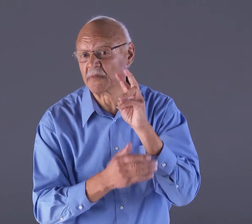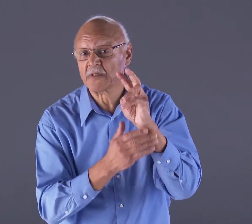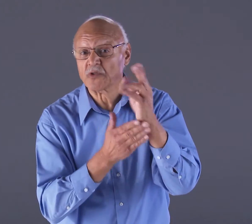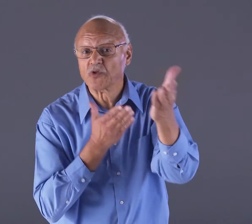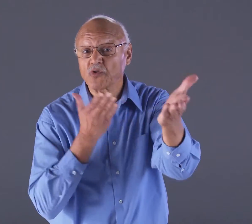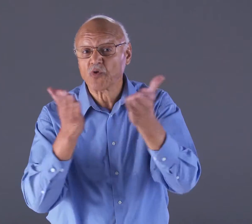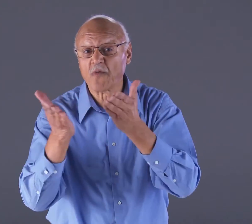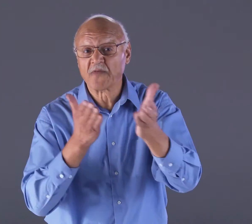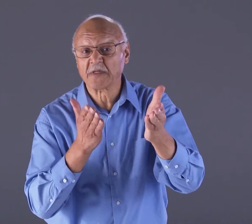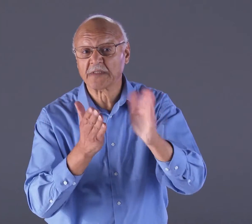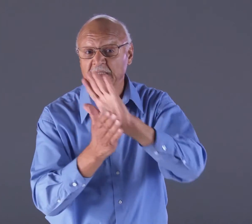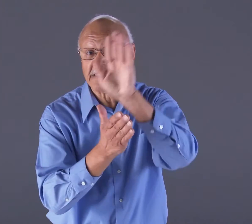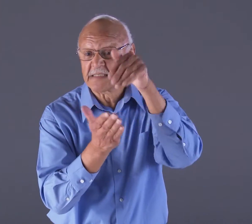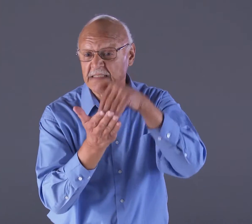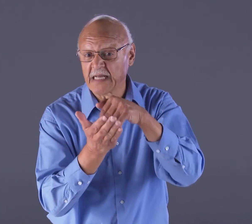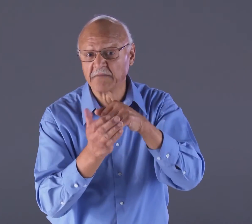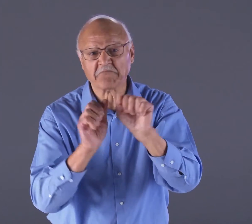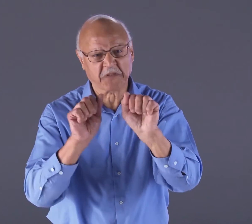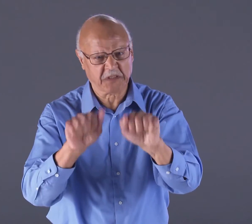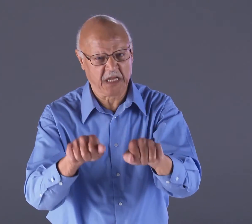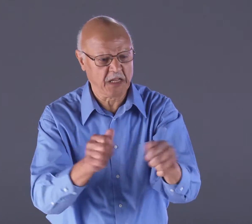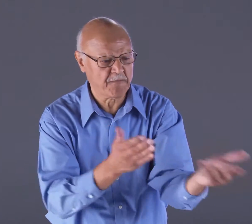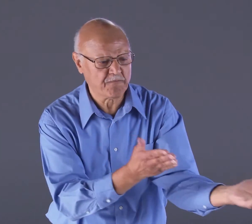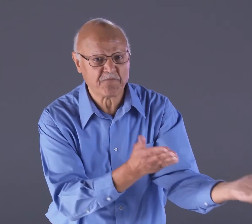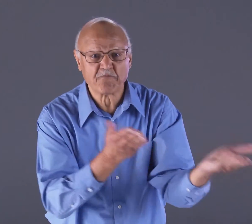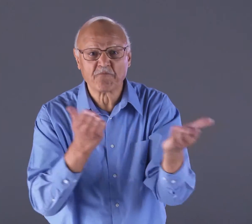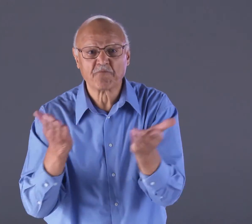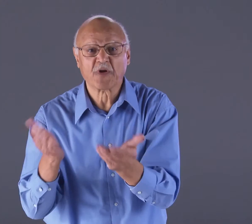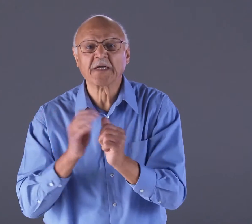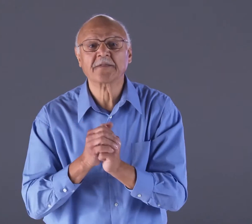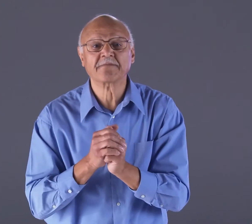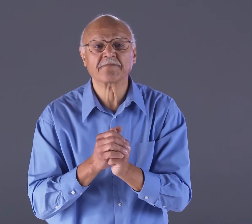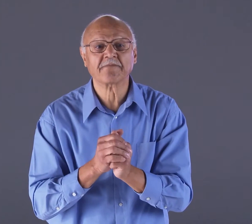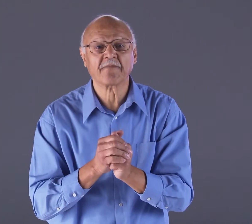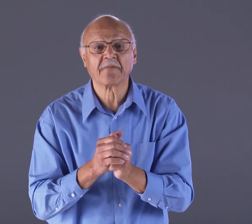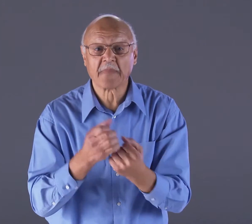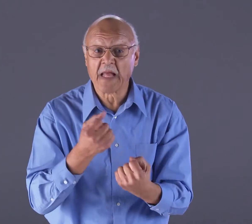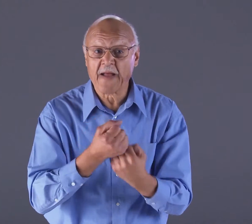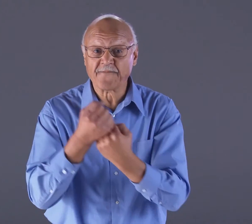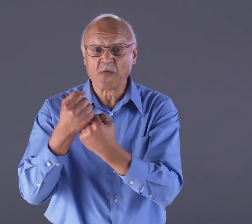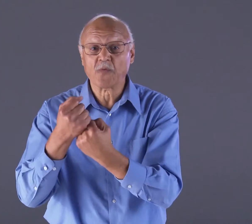advocates are available through DVCAC or Witness Victim Service Center.